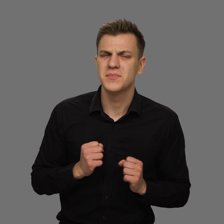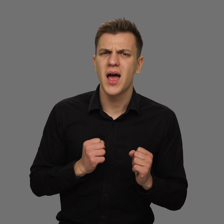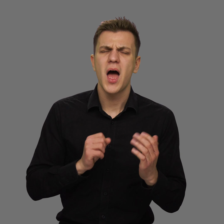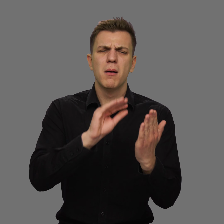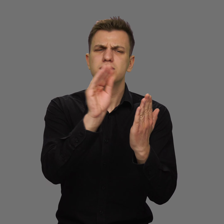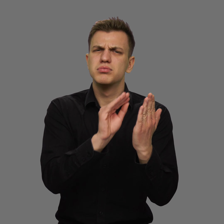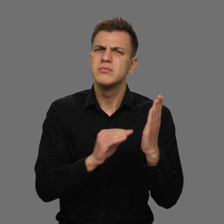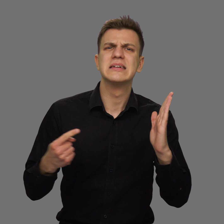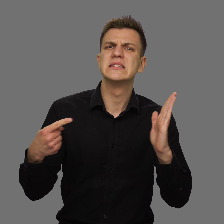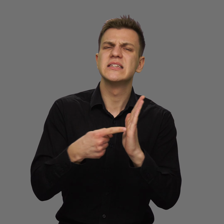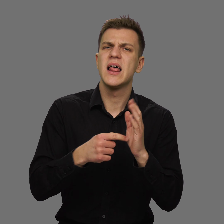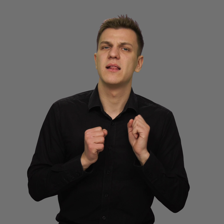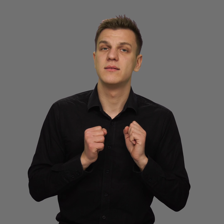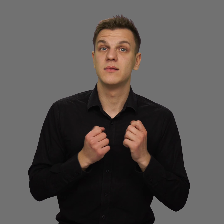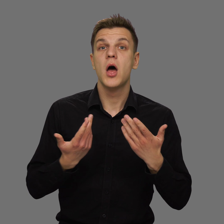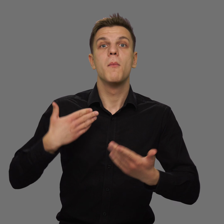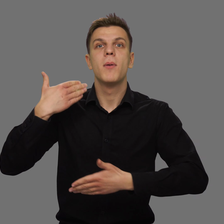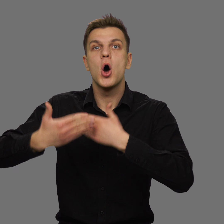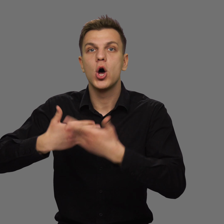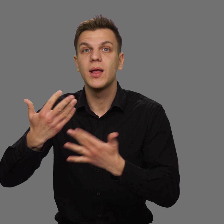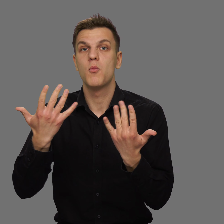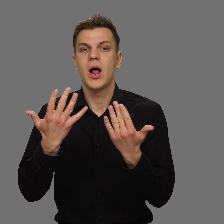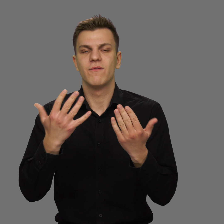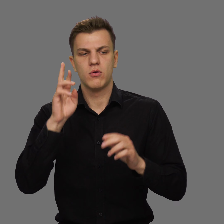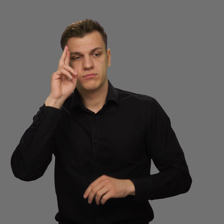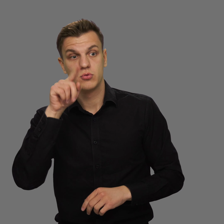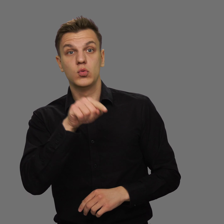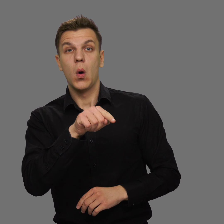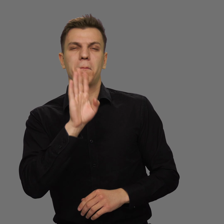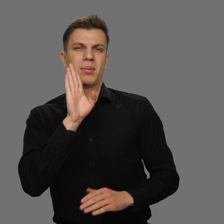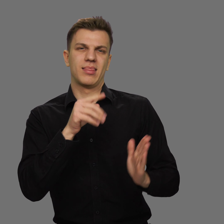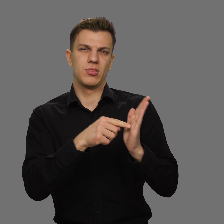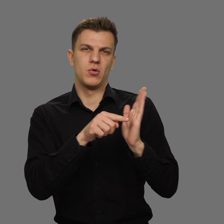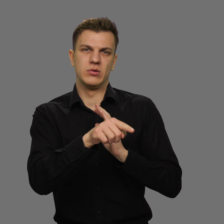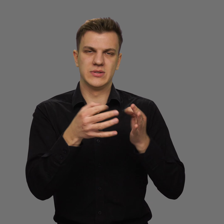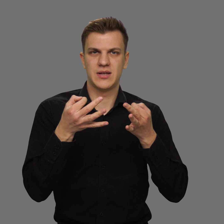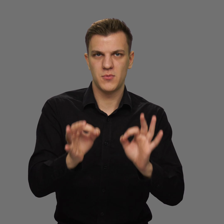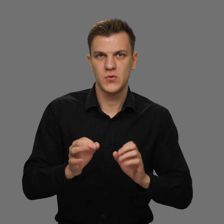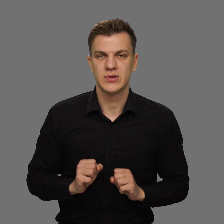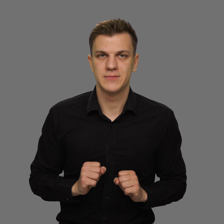The data is supposed to allow to identify the vehicle.